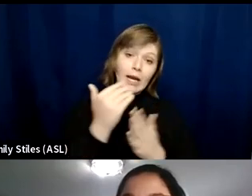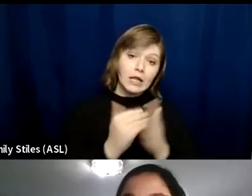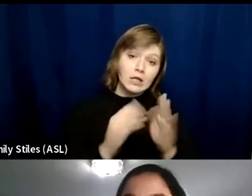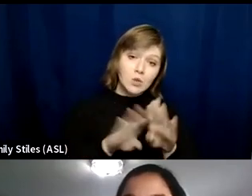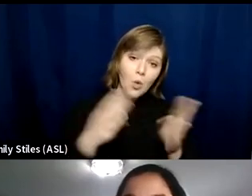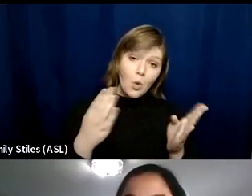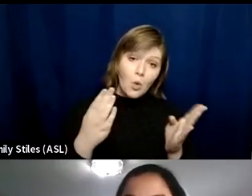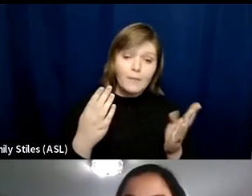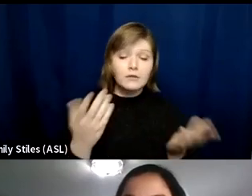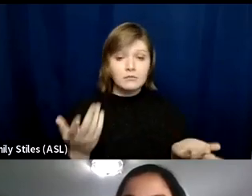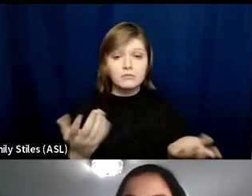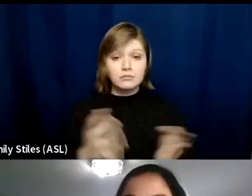Just because there's not a lot available.